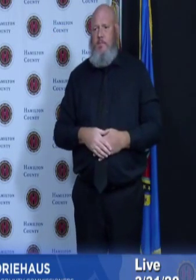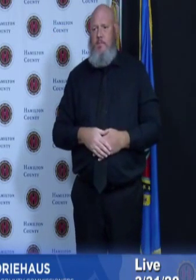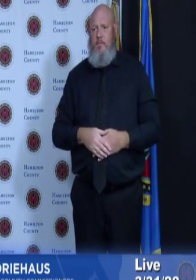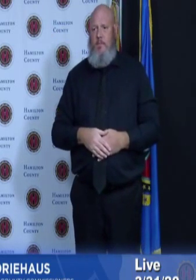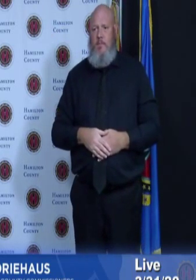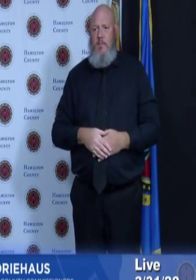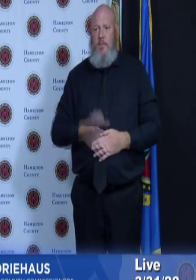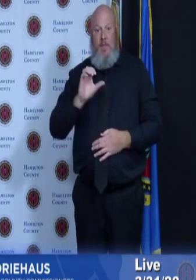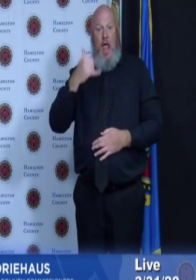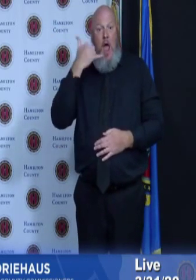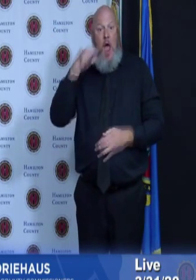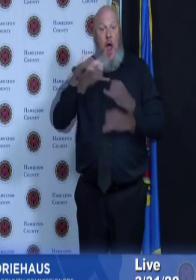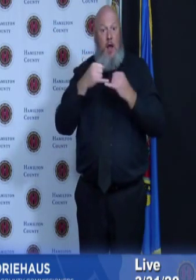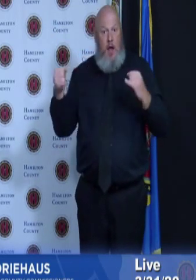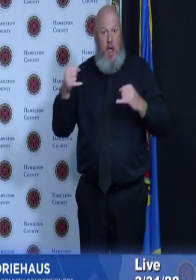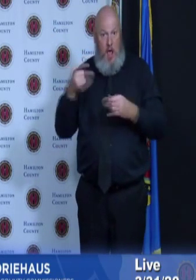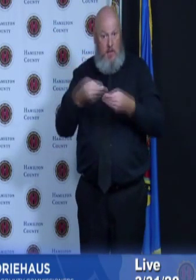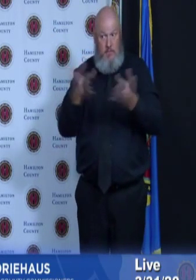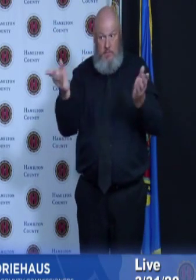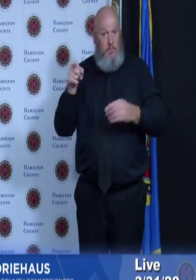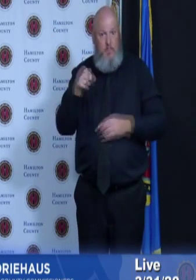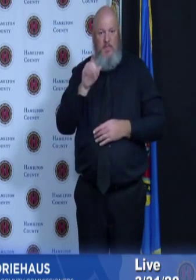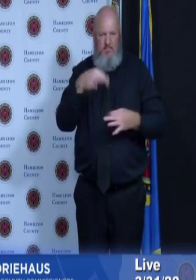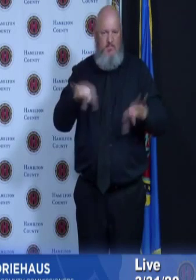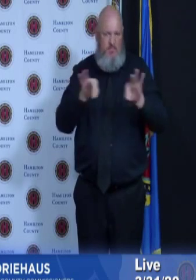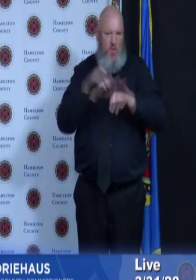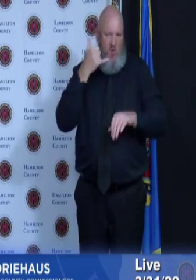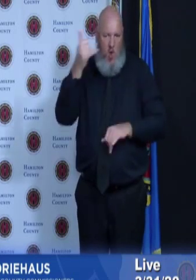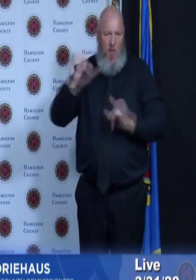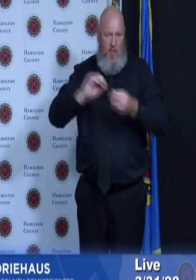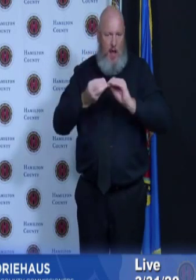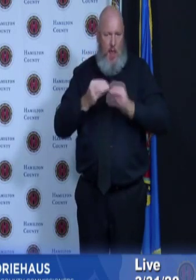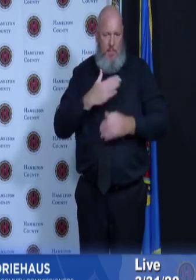business owners but it is not all that responsive especially to the employees